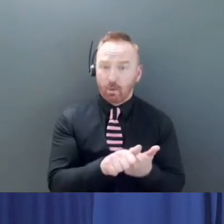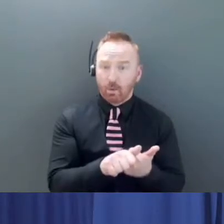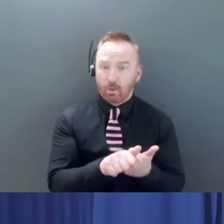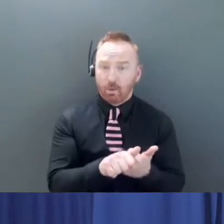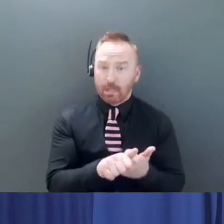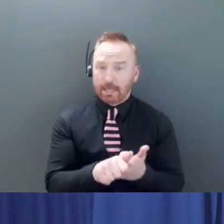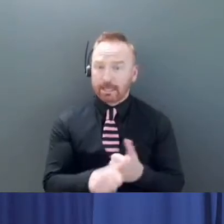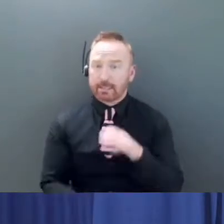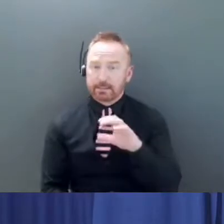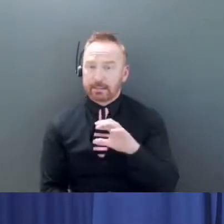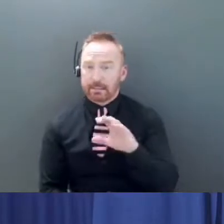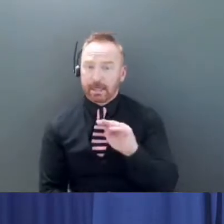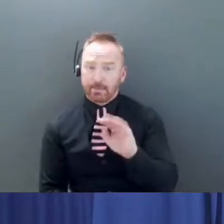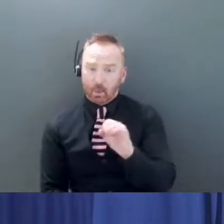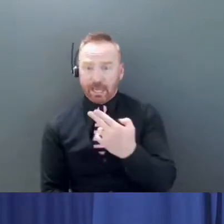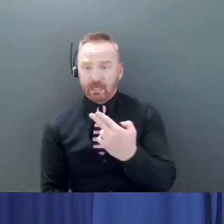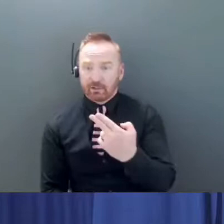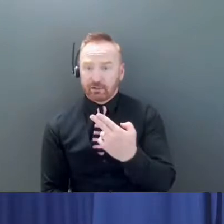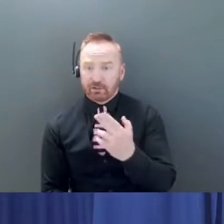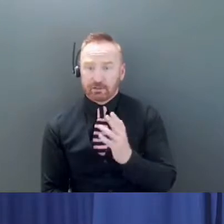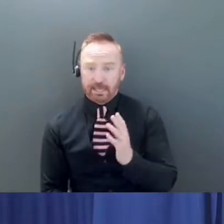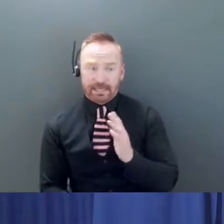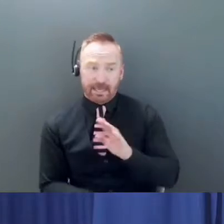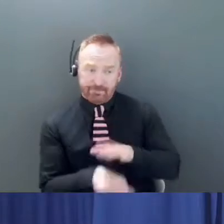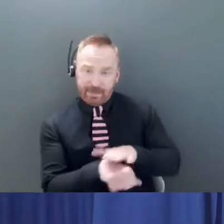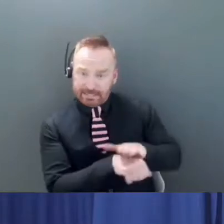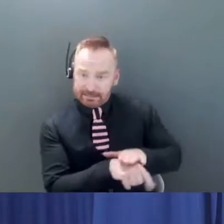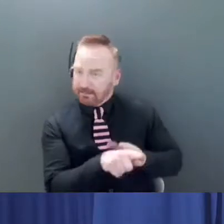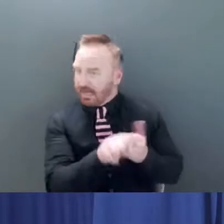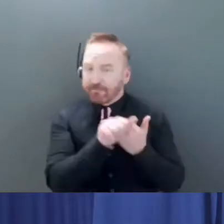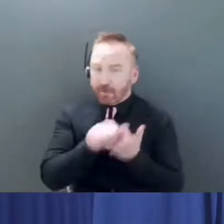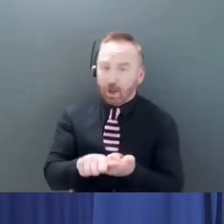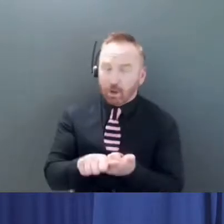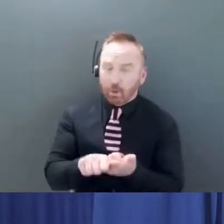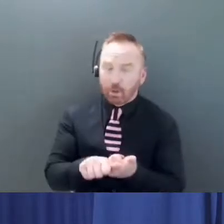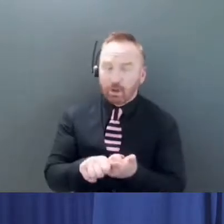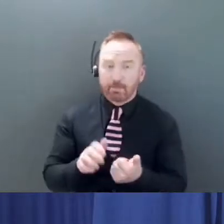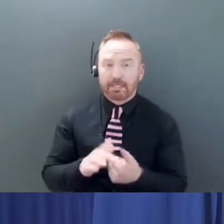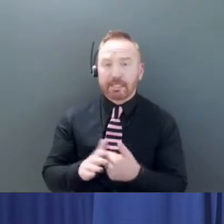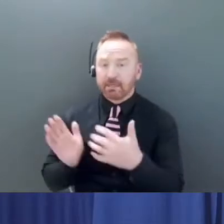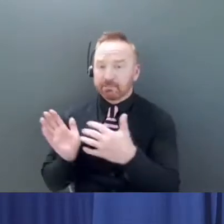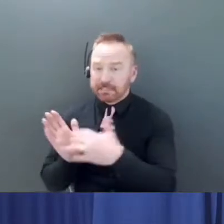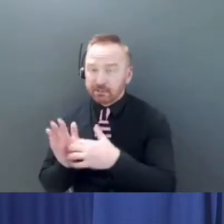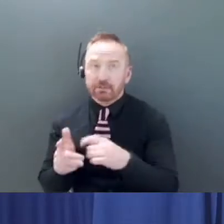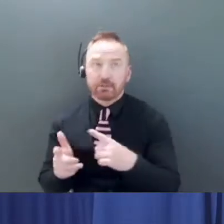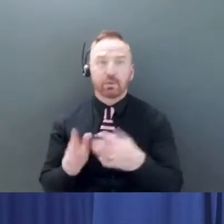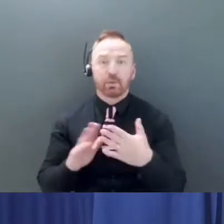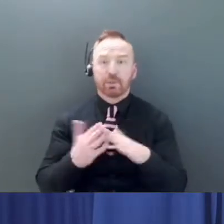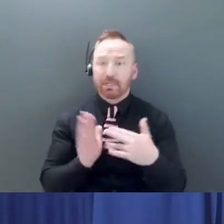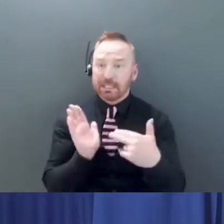always do follow the advice that we provide whether that is to physicians, to community nurses,